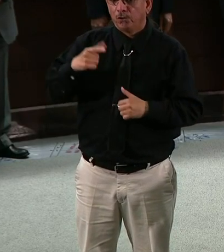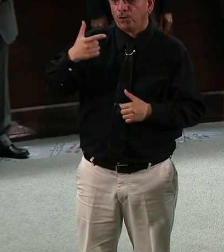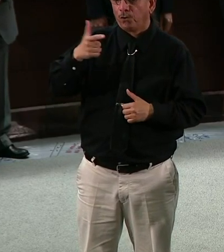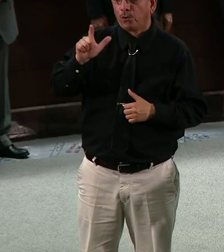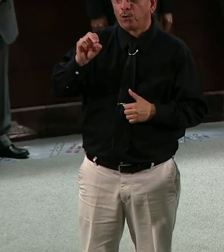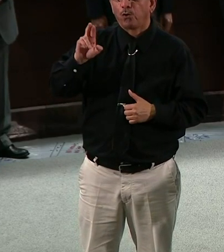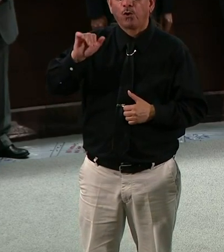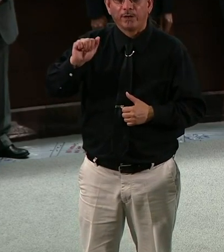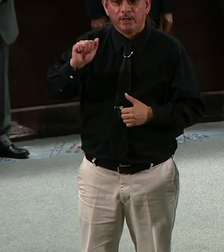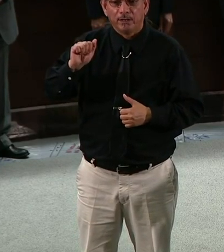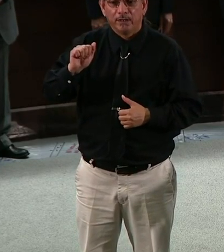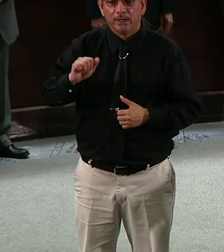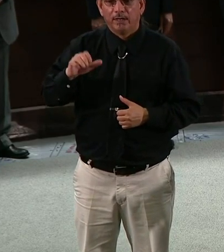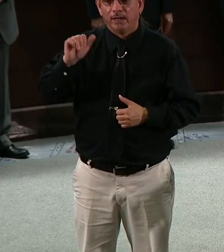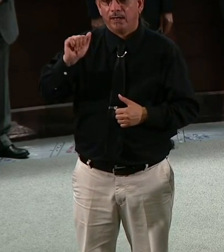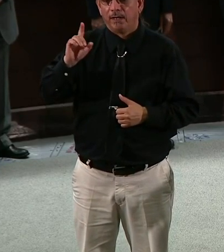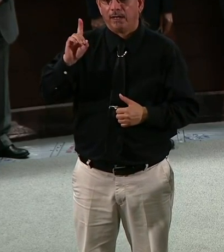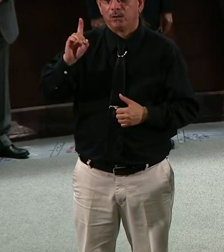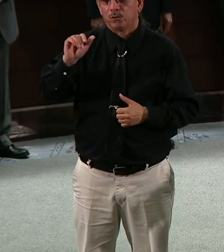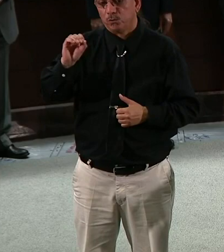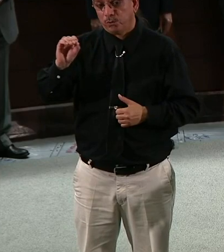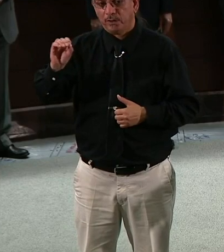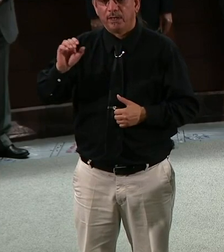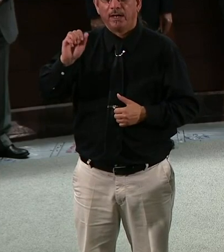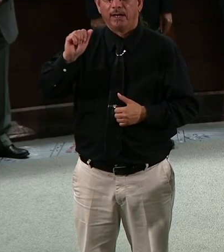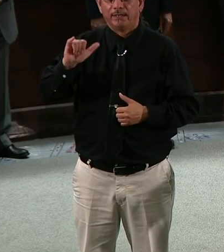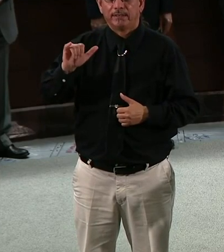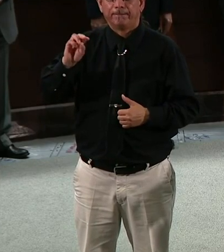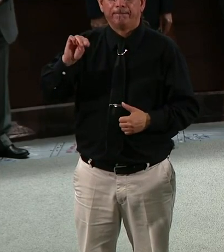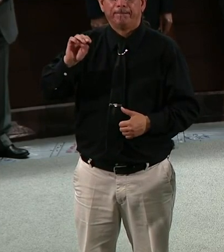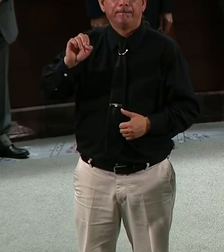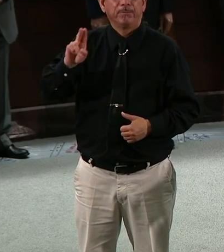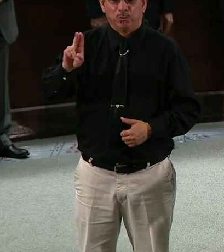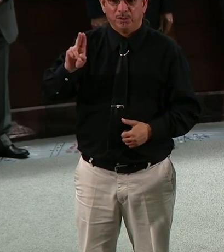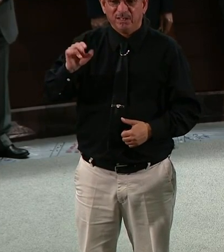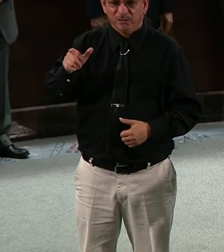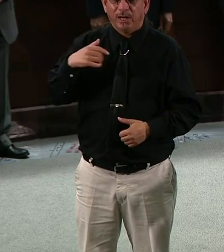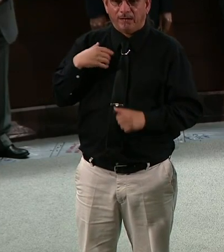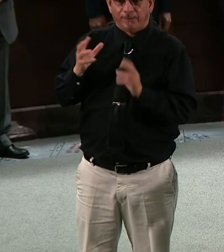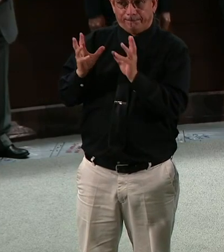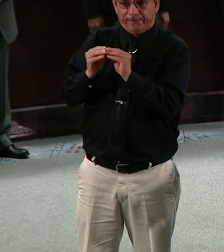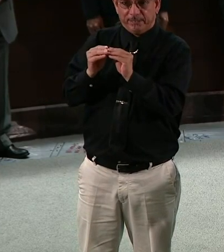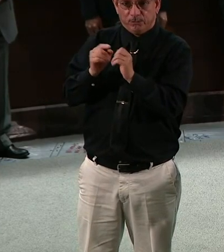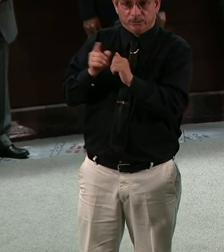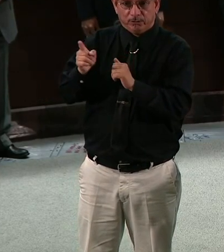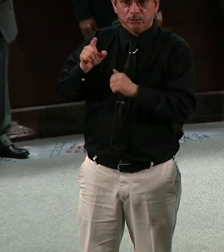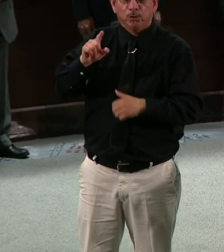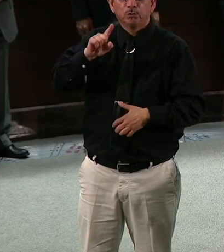THOUGHT I. YEAH I YES AND MOST